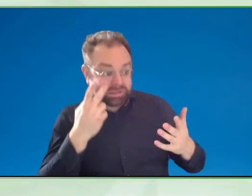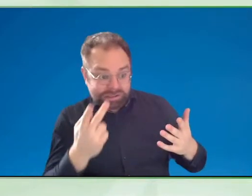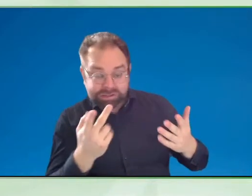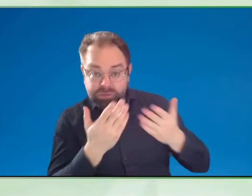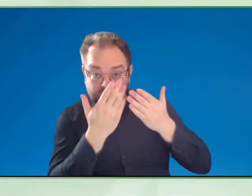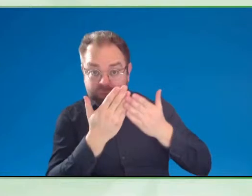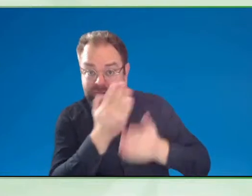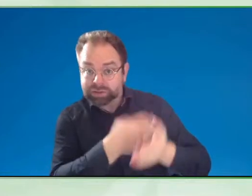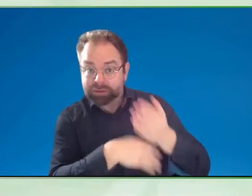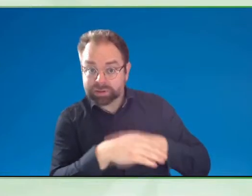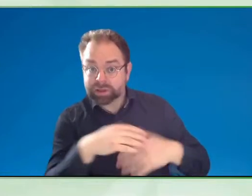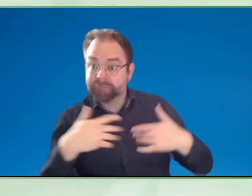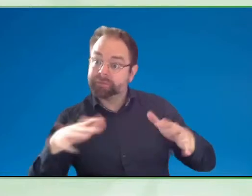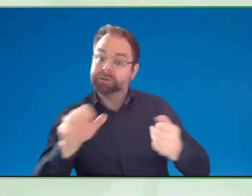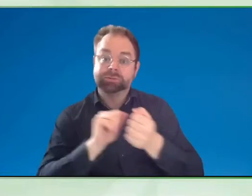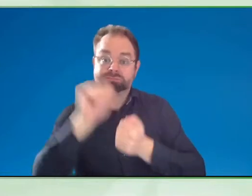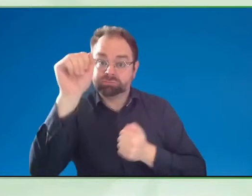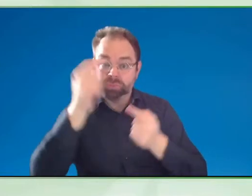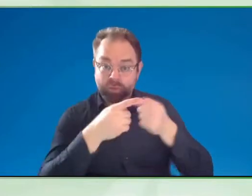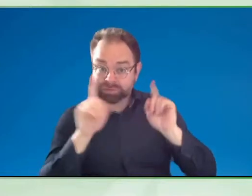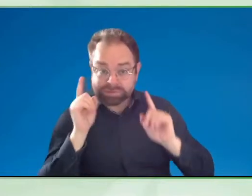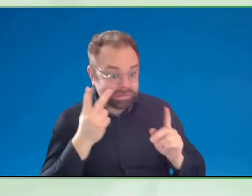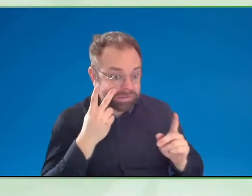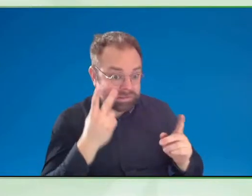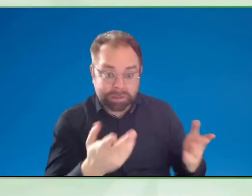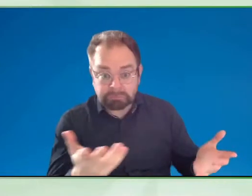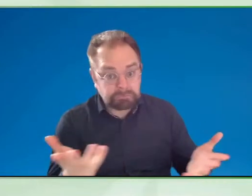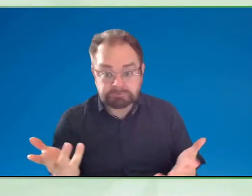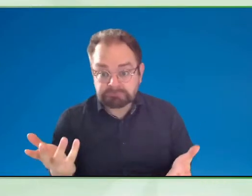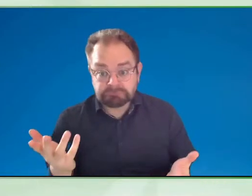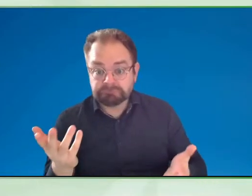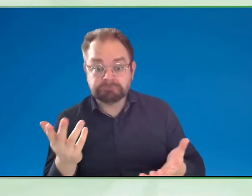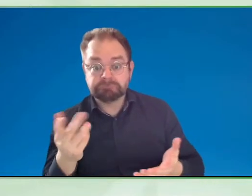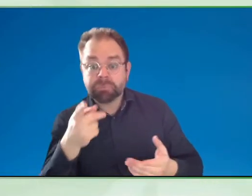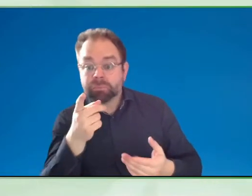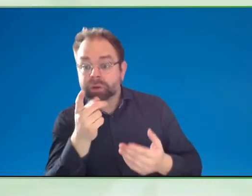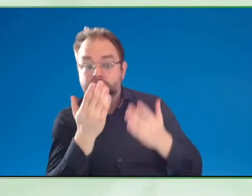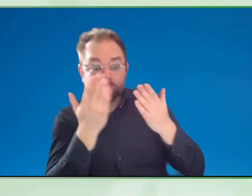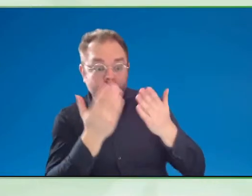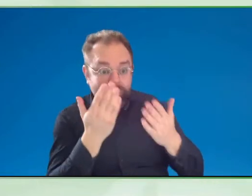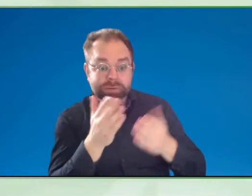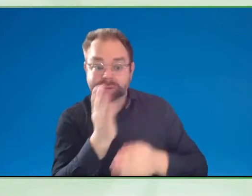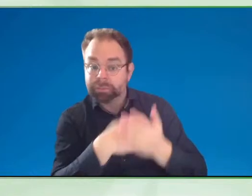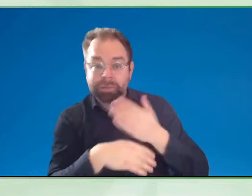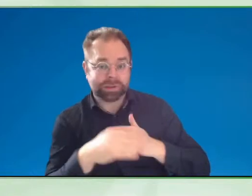Are we talking about right the way through primary, secondary and tertiary education?